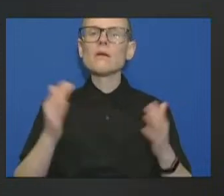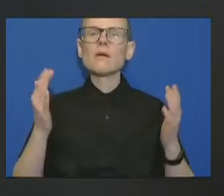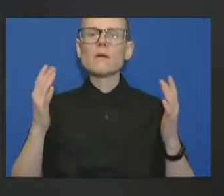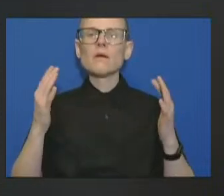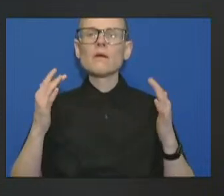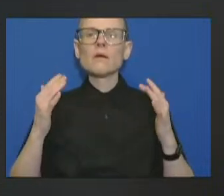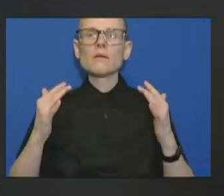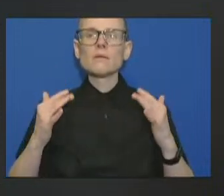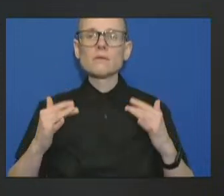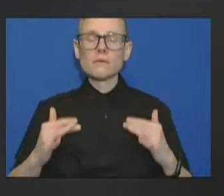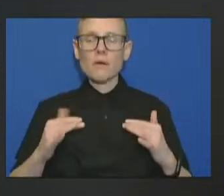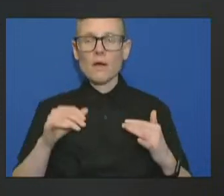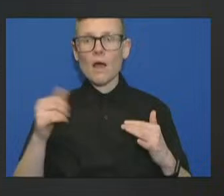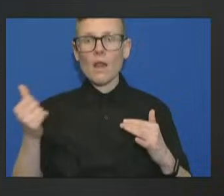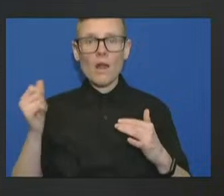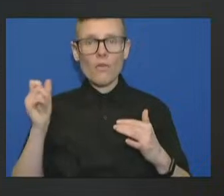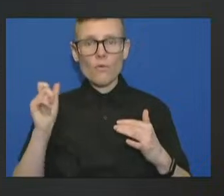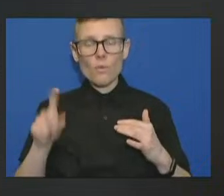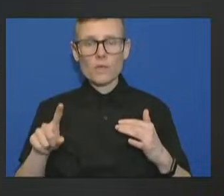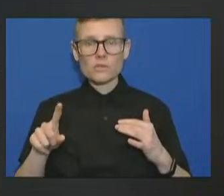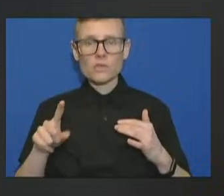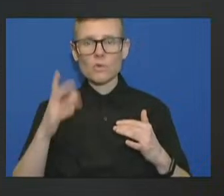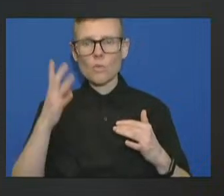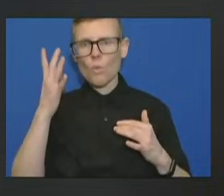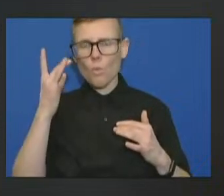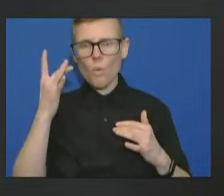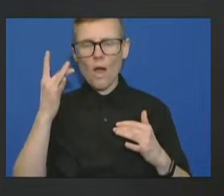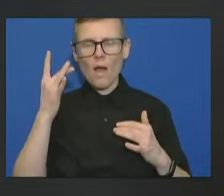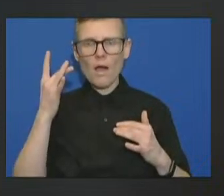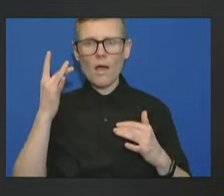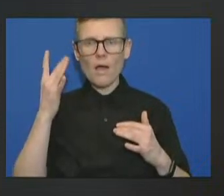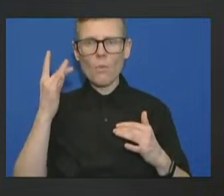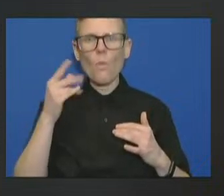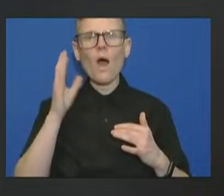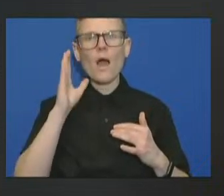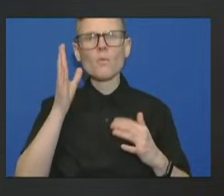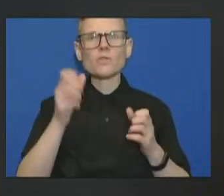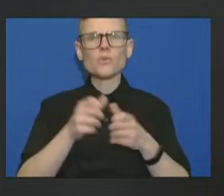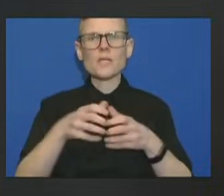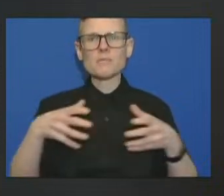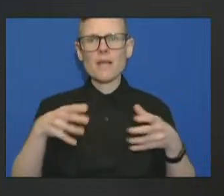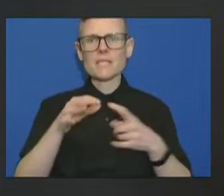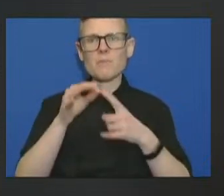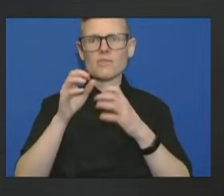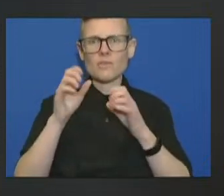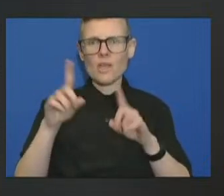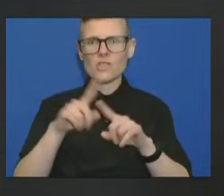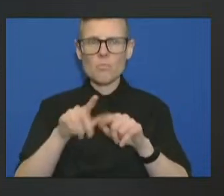to find that that's actually going to be okay. Another